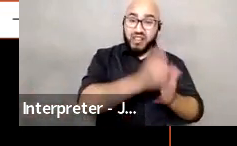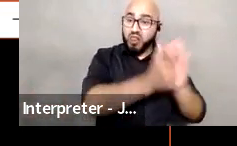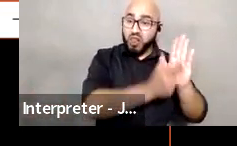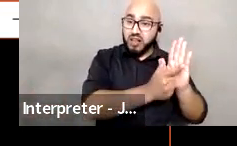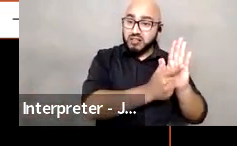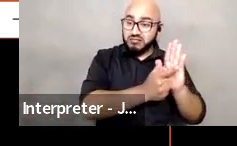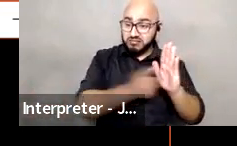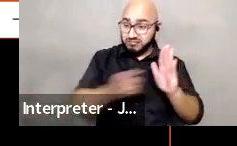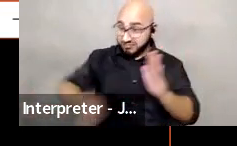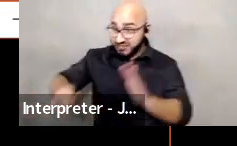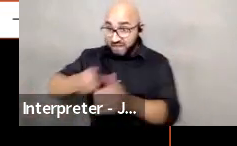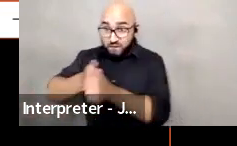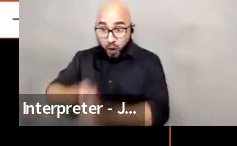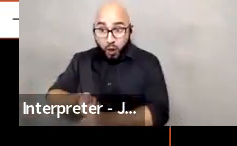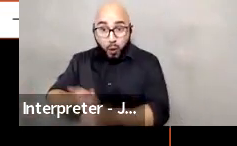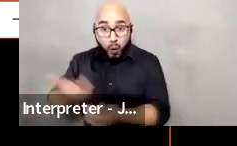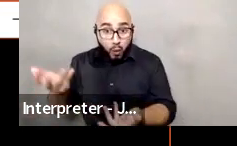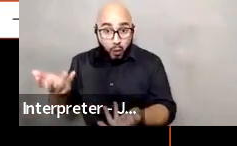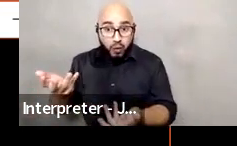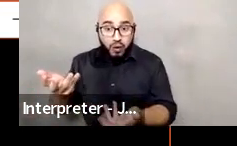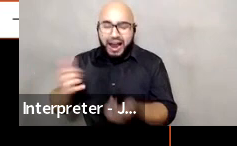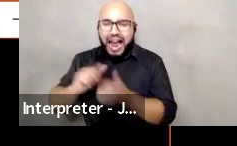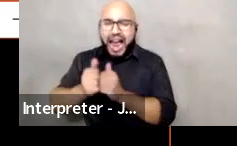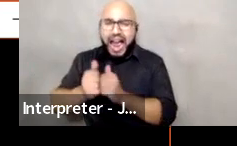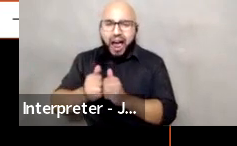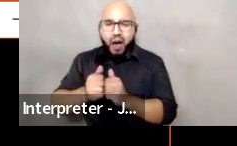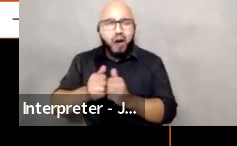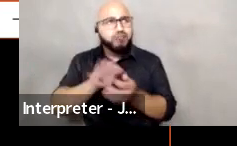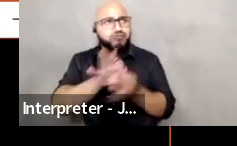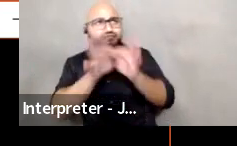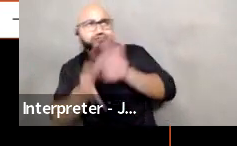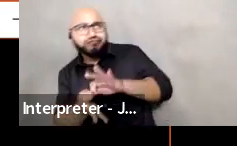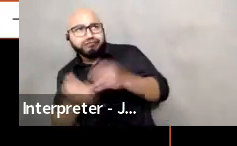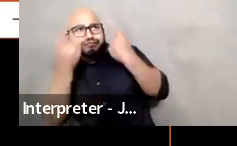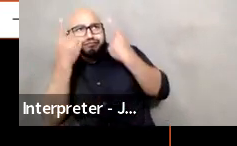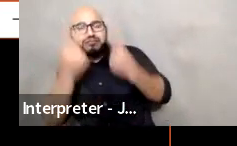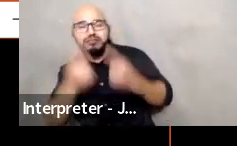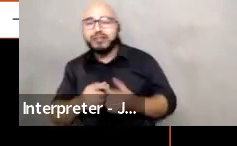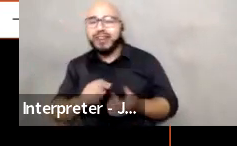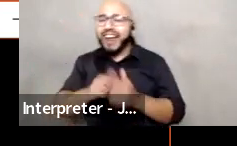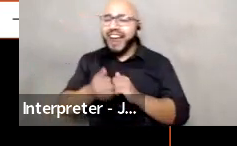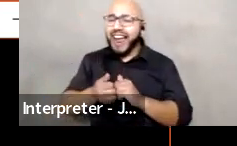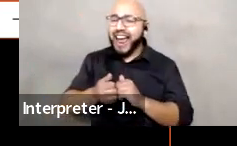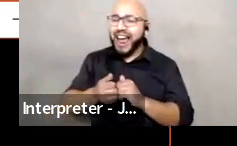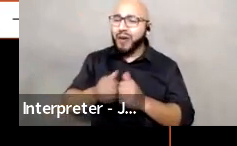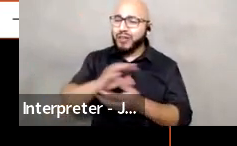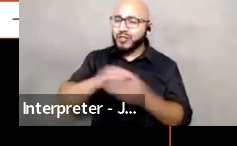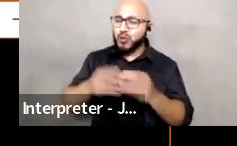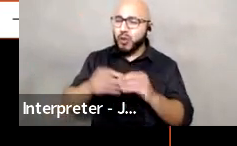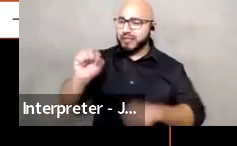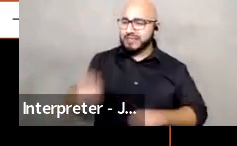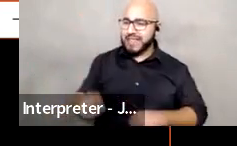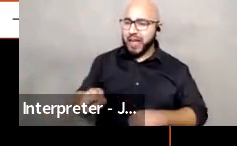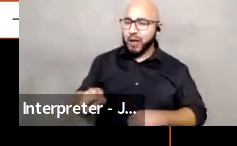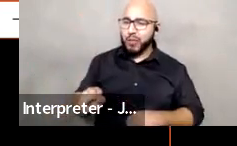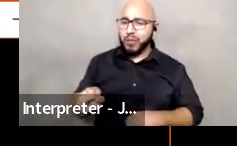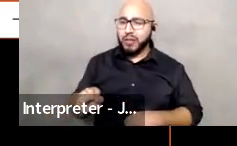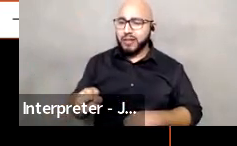How are they interpreted? How do Southern? How does the. Story of. The south fit into this?